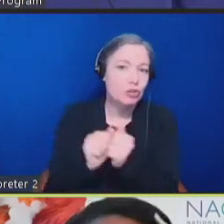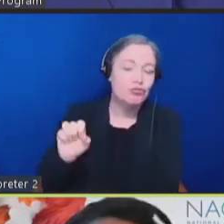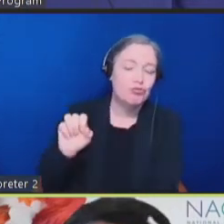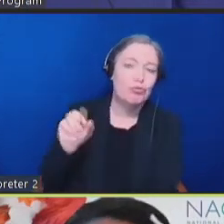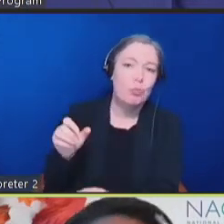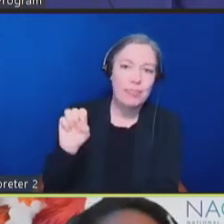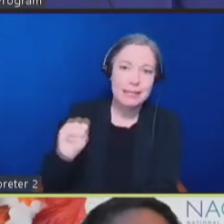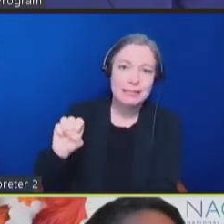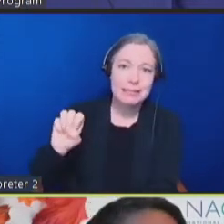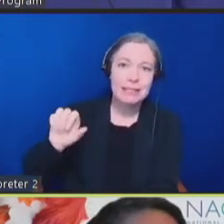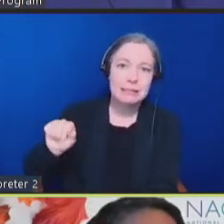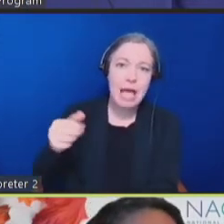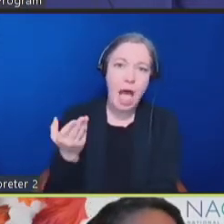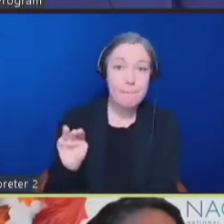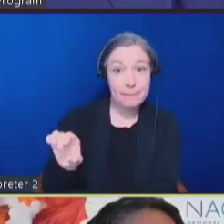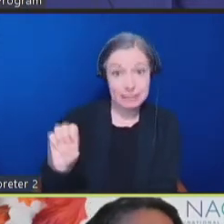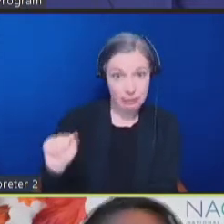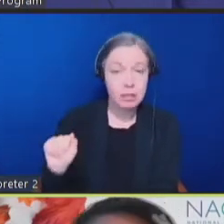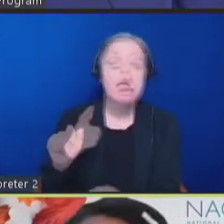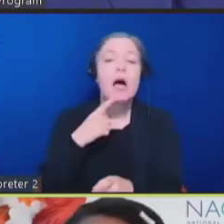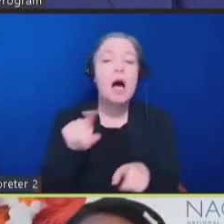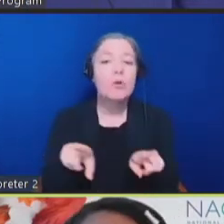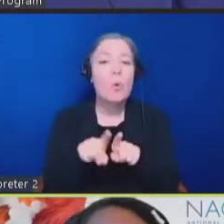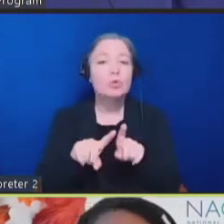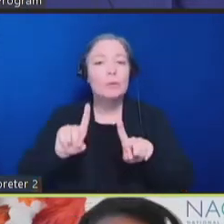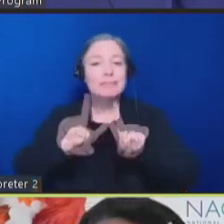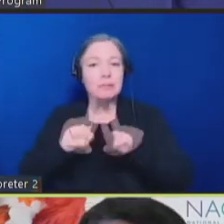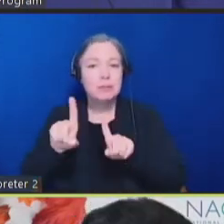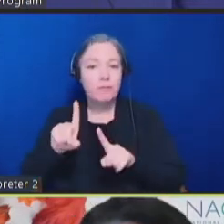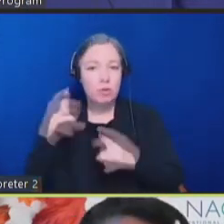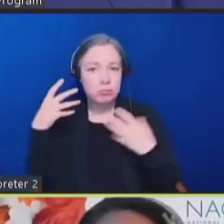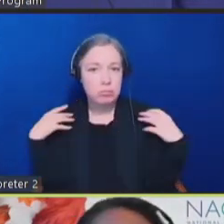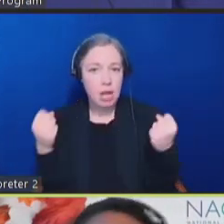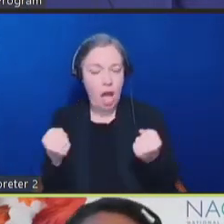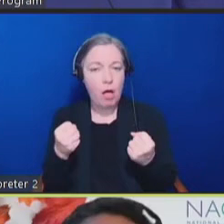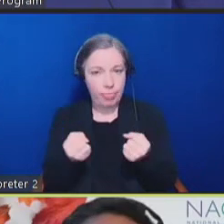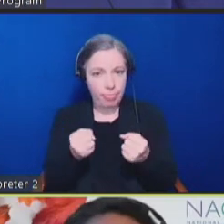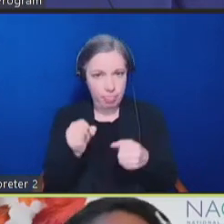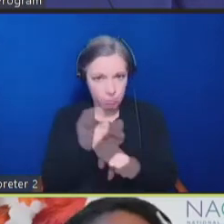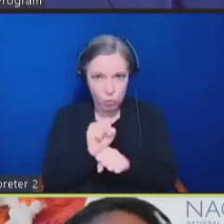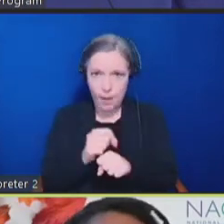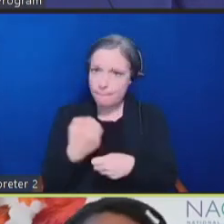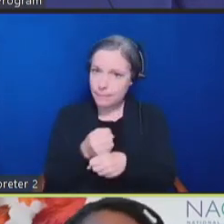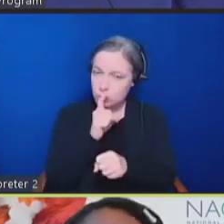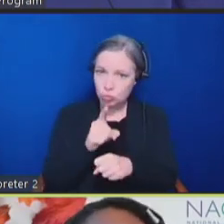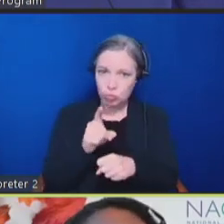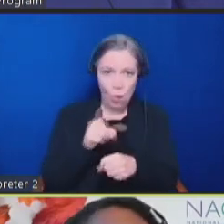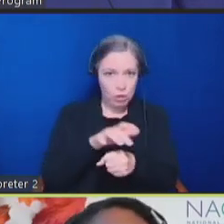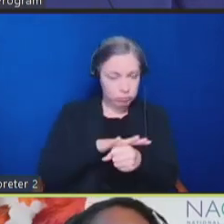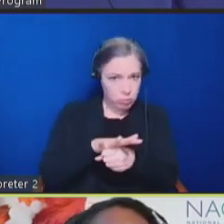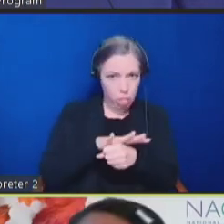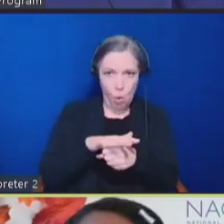initiatives to make sure that state and local training centers for CHWs have a mental health